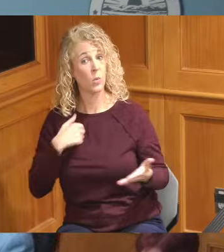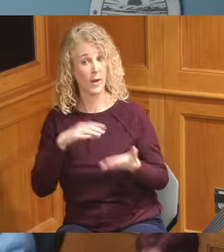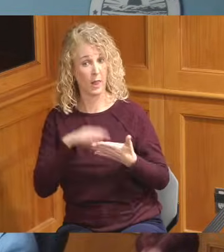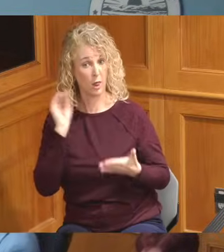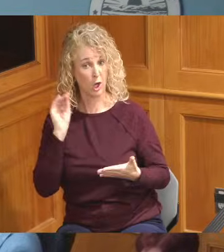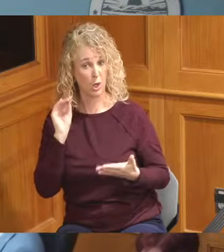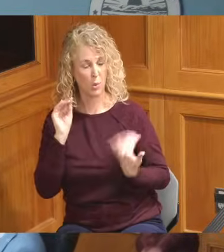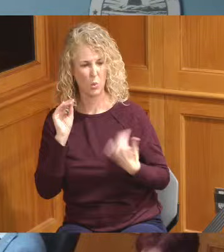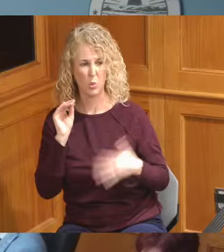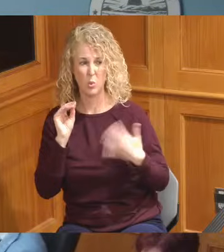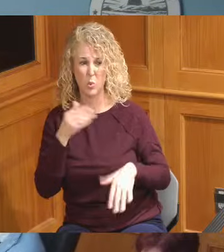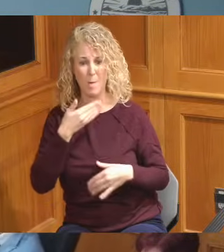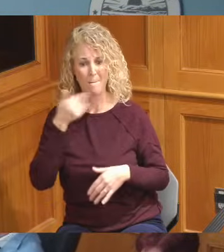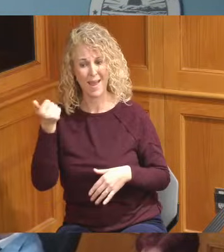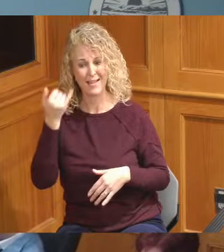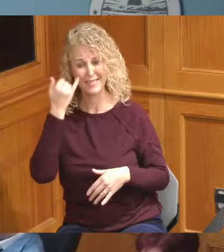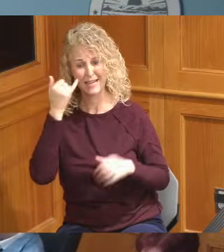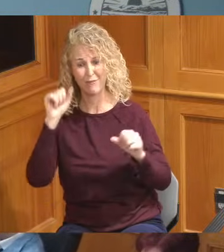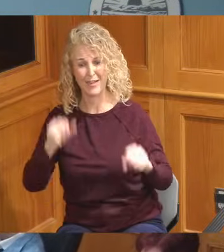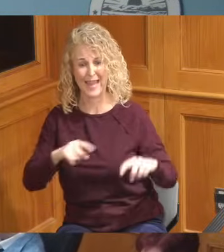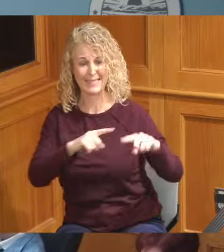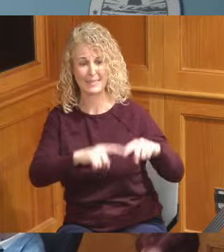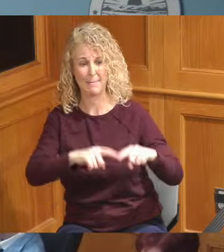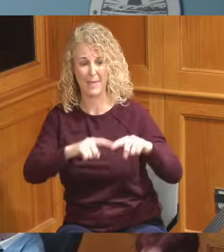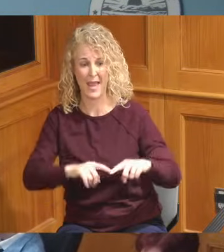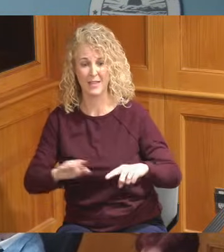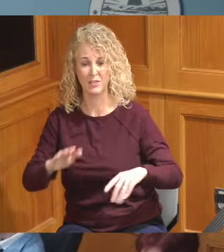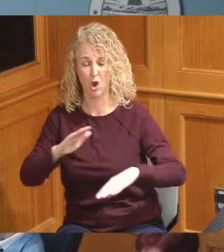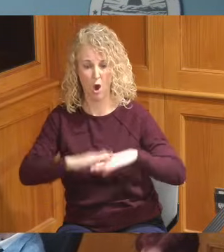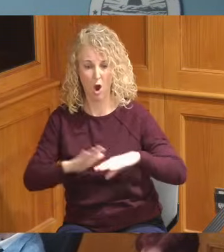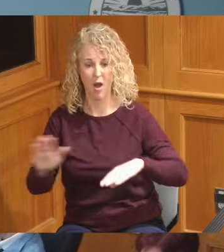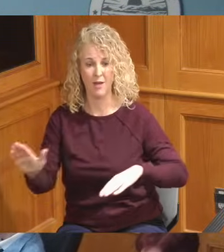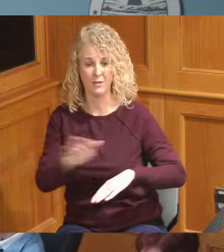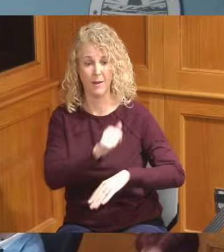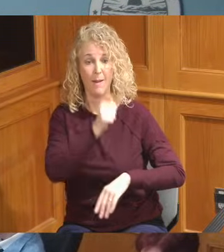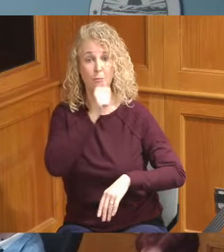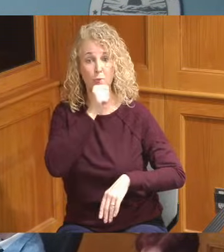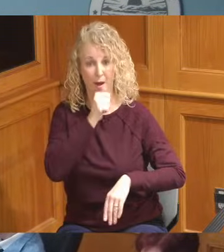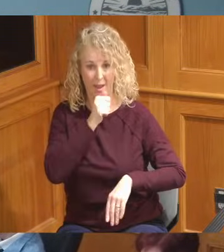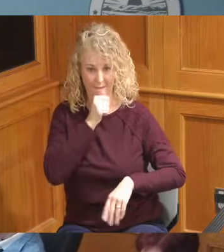going to be best if we could privatize the management of those foster homes and those